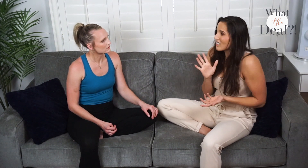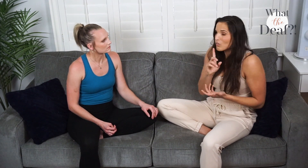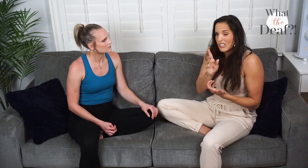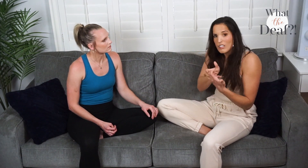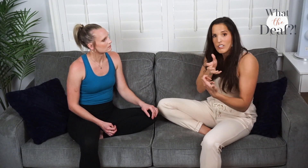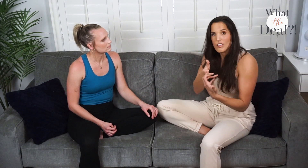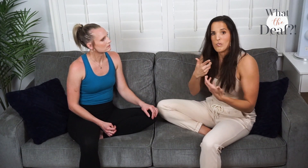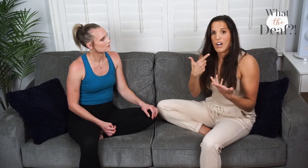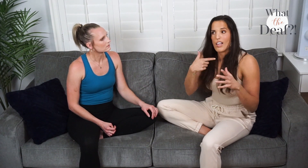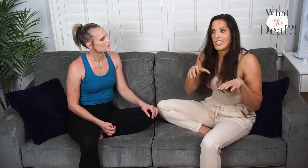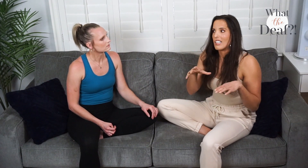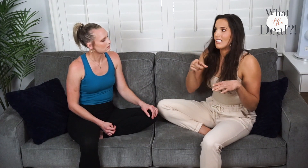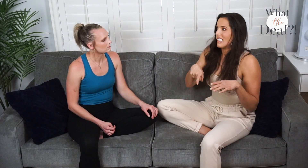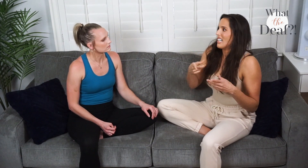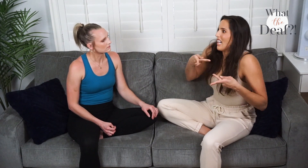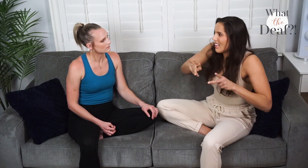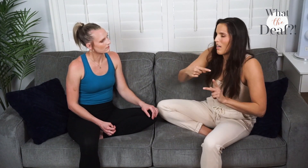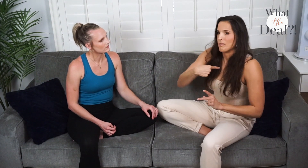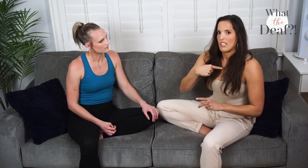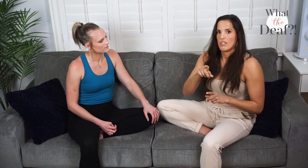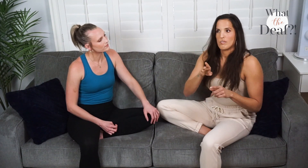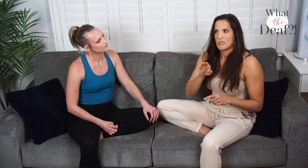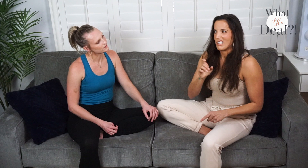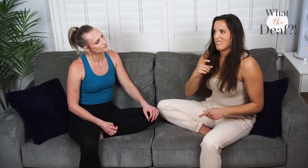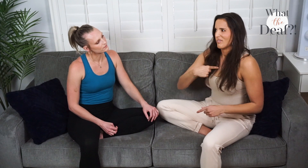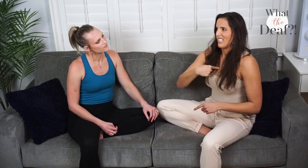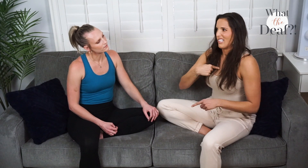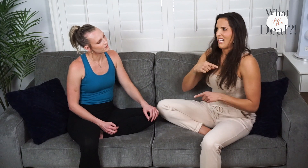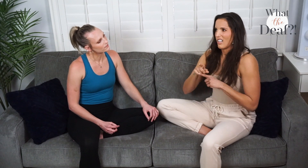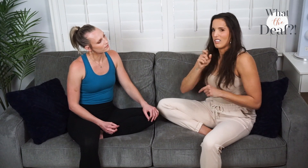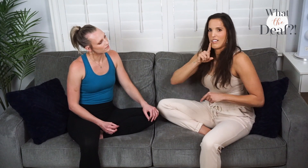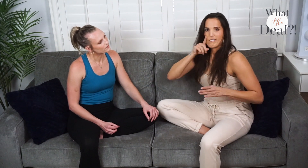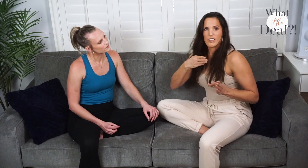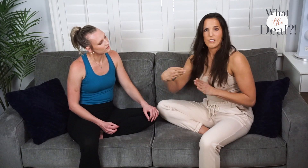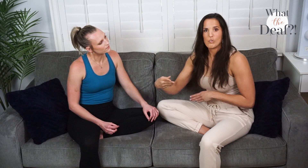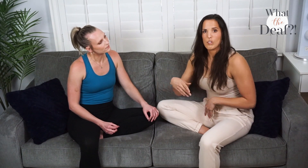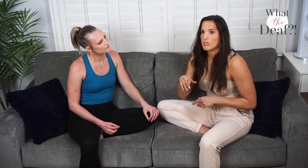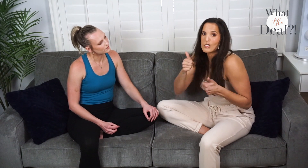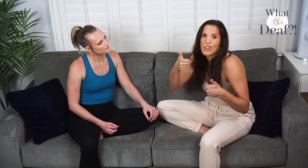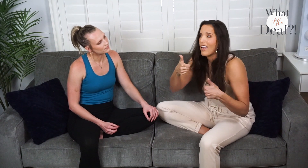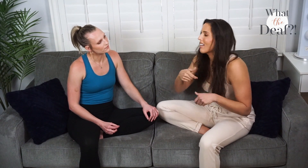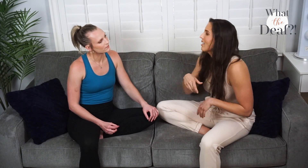He really accommodated what I needed in my life to be me as a Deaf individual which was great.